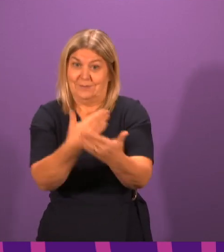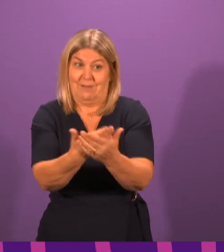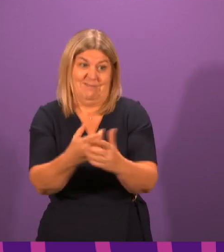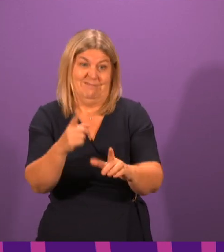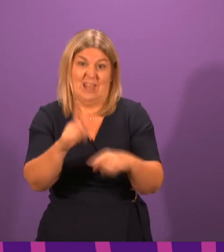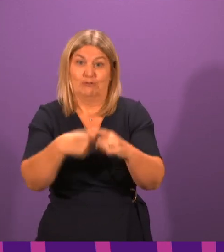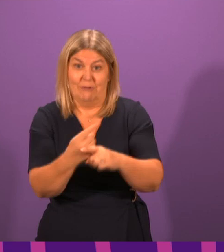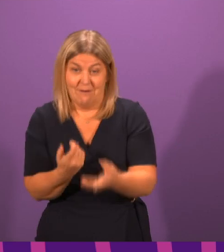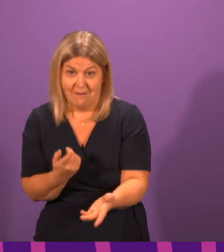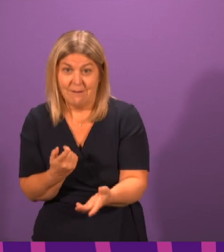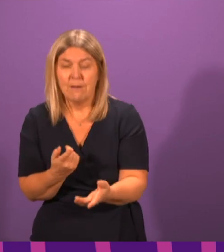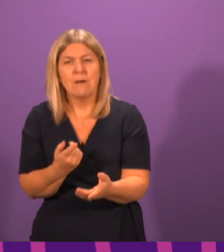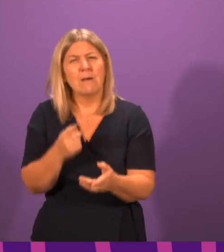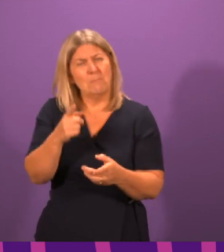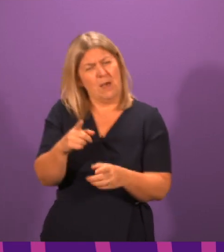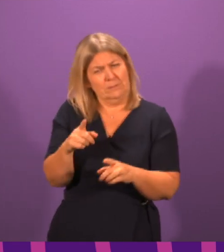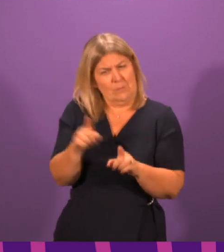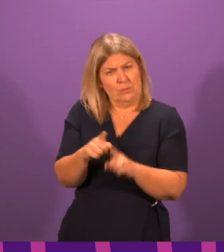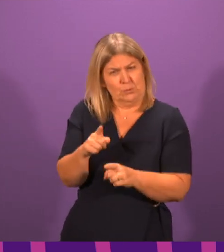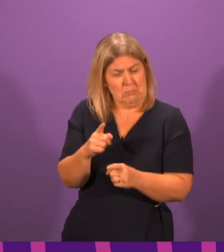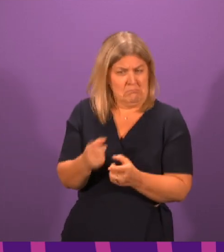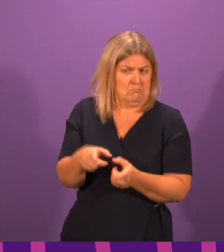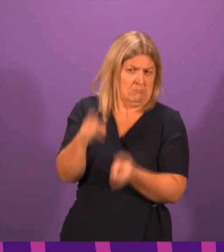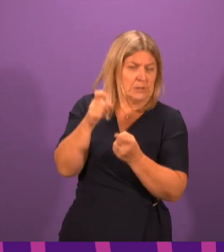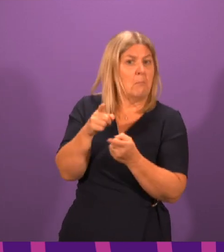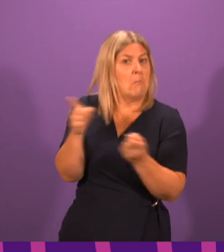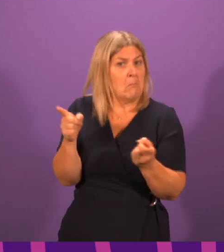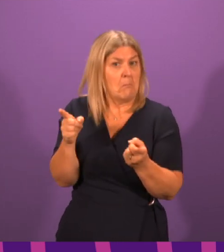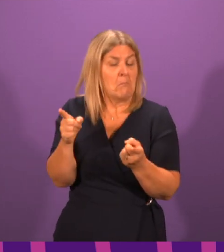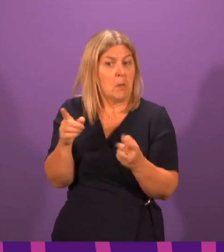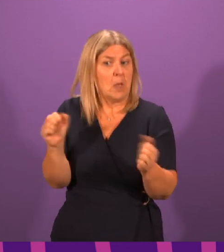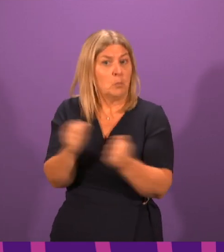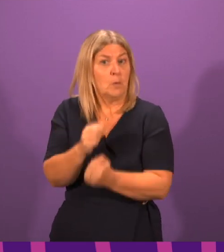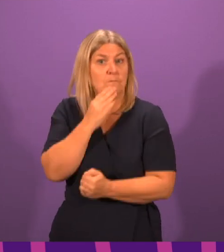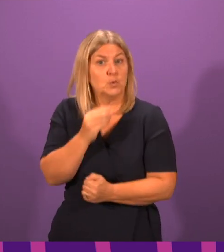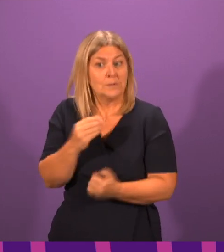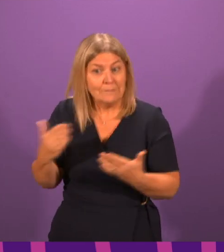indications that a viable Covid-19 vaccine could be approved for use within weeks. Given that the